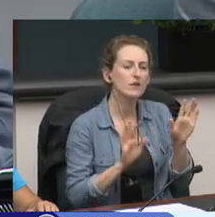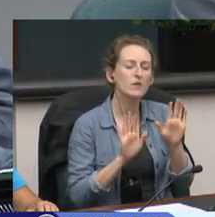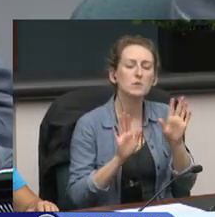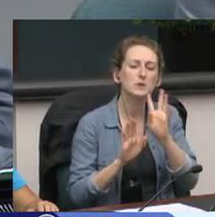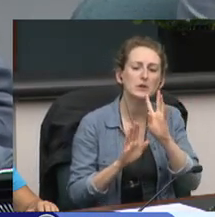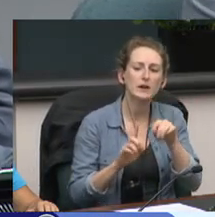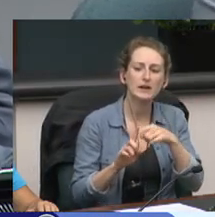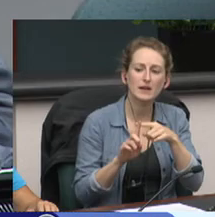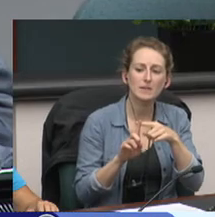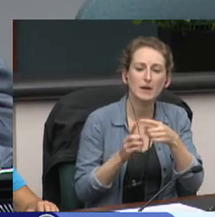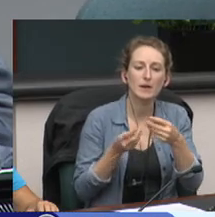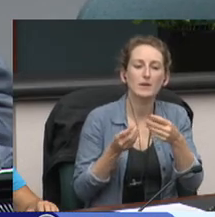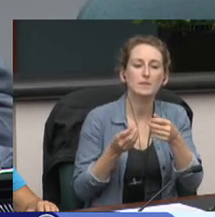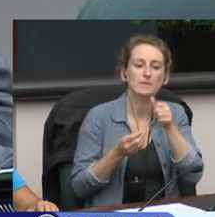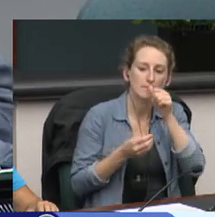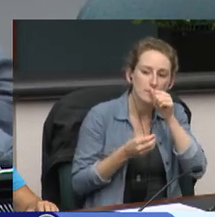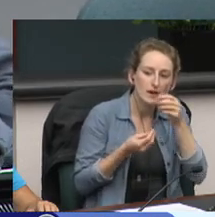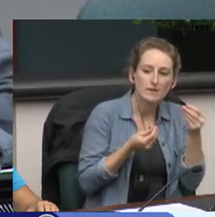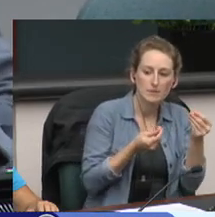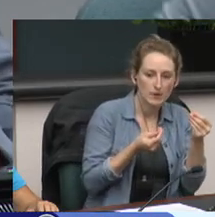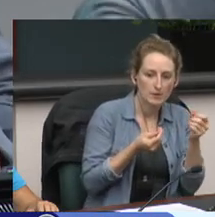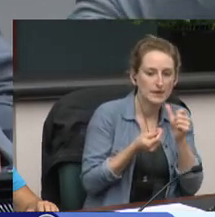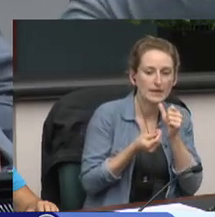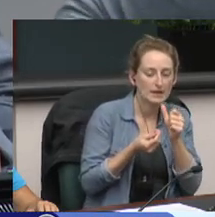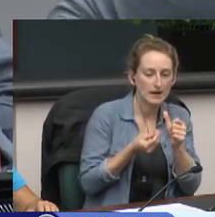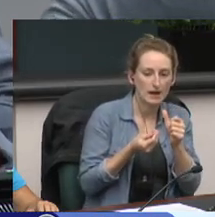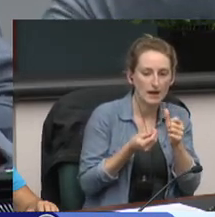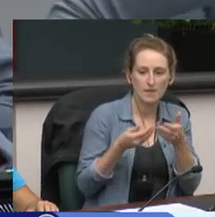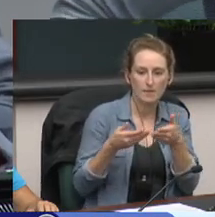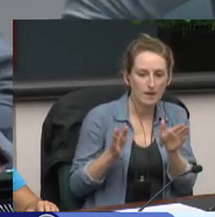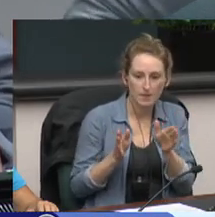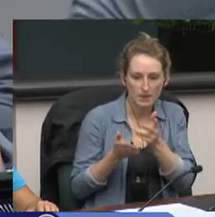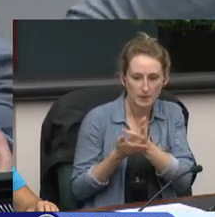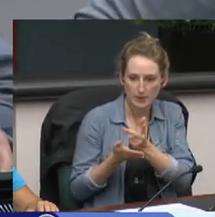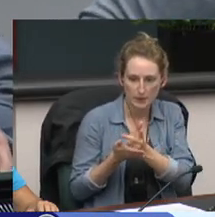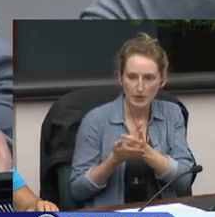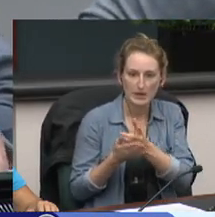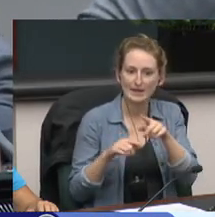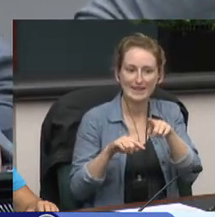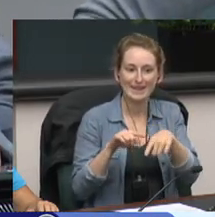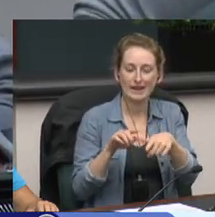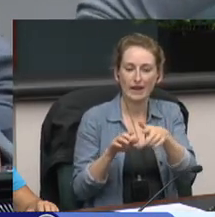this is on-site parking that they cannot back out and do the public right away